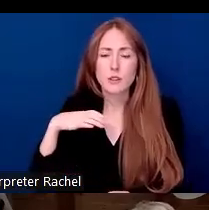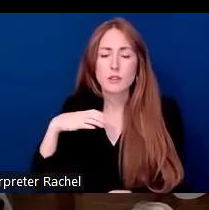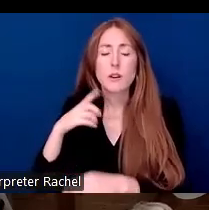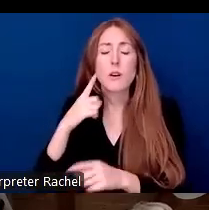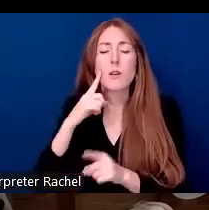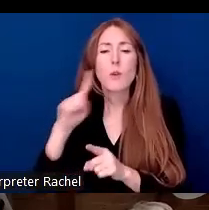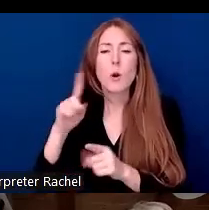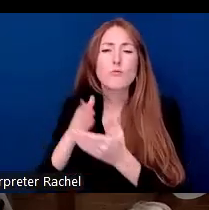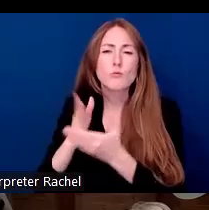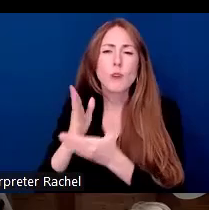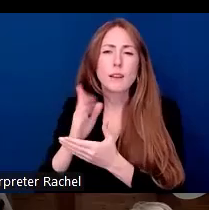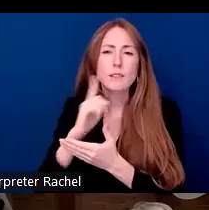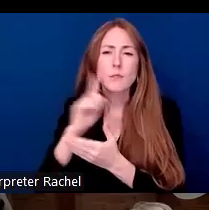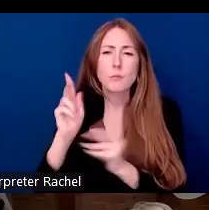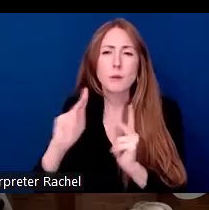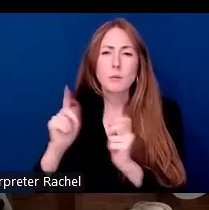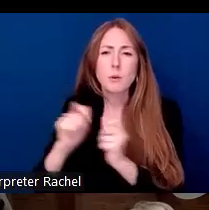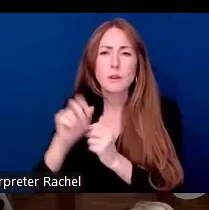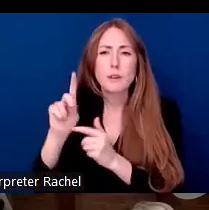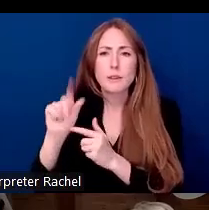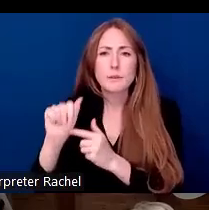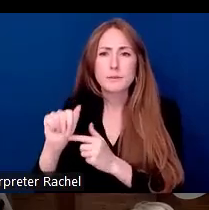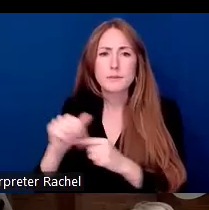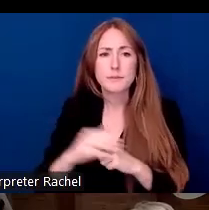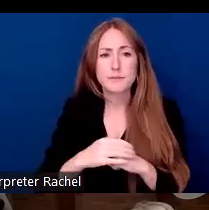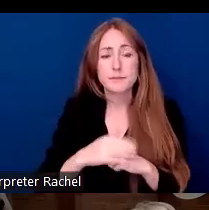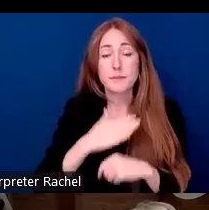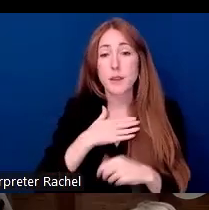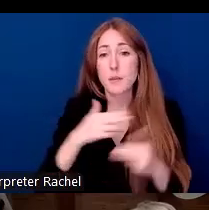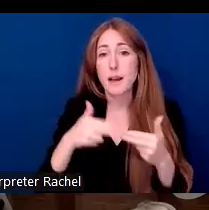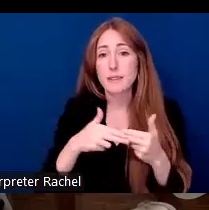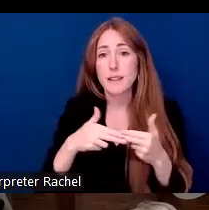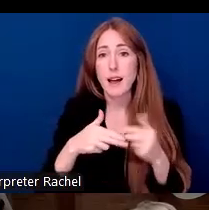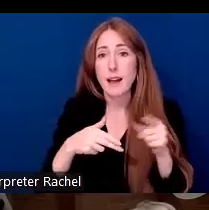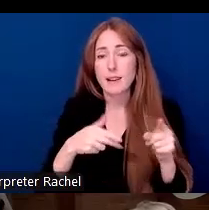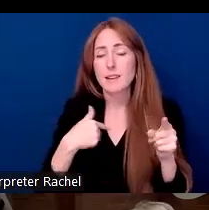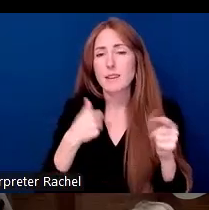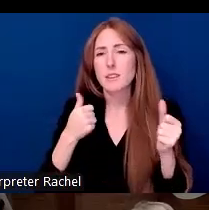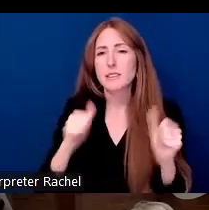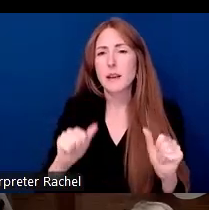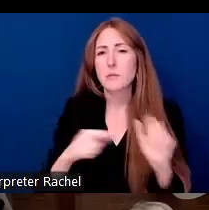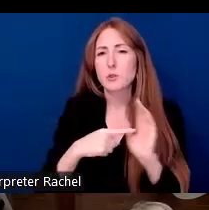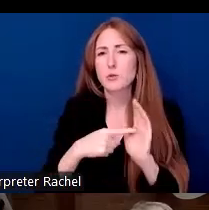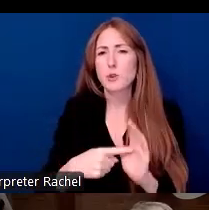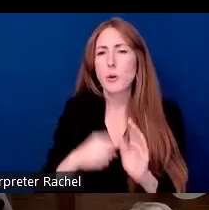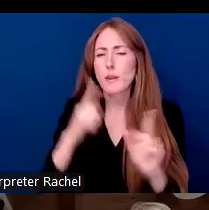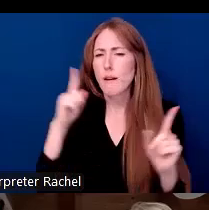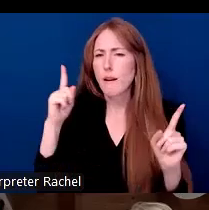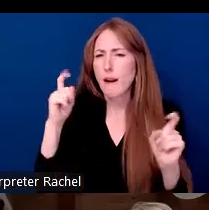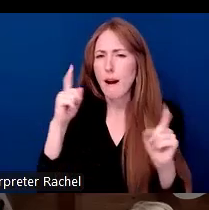this slide, I've attempted to show the complex and nuanced nature of choices in service access that